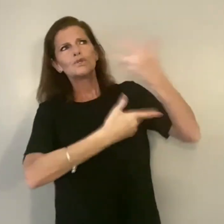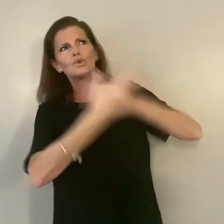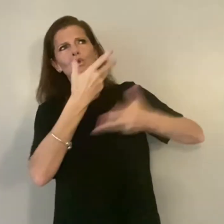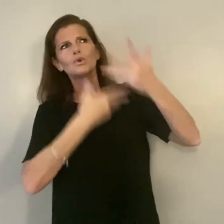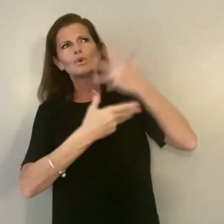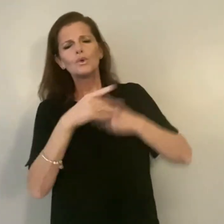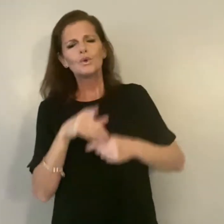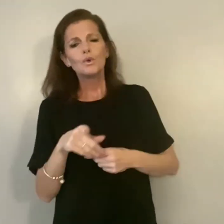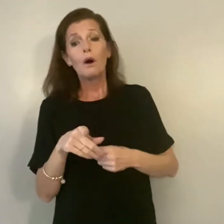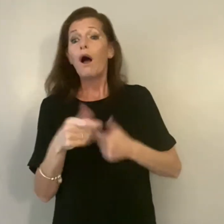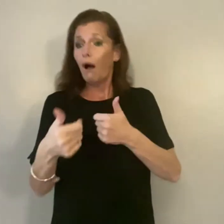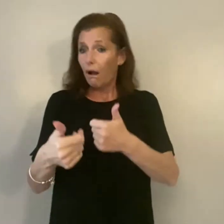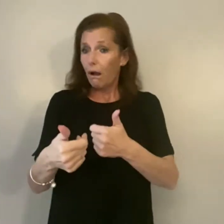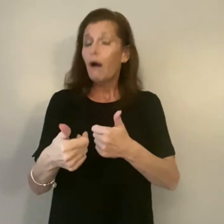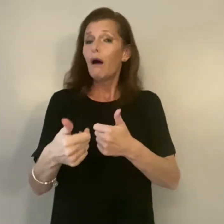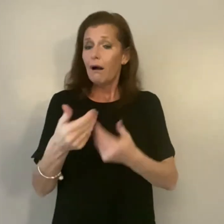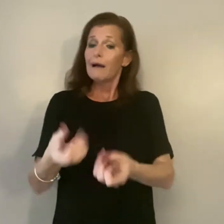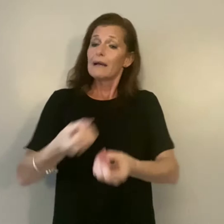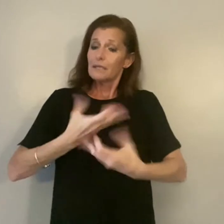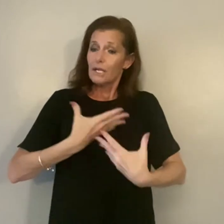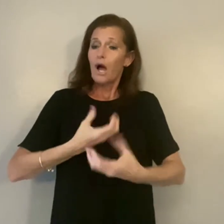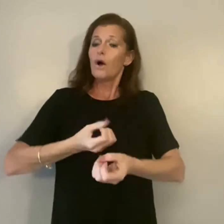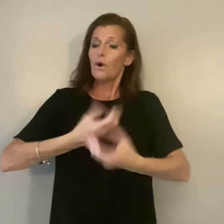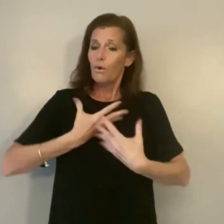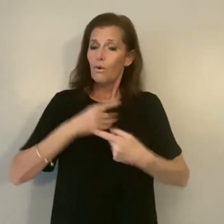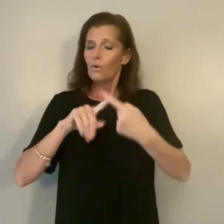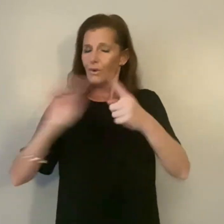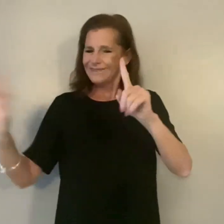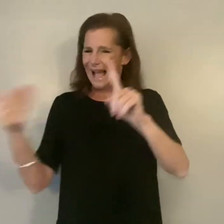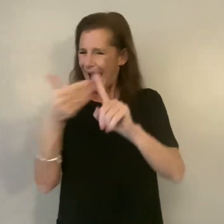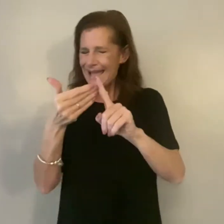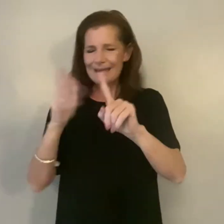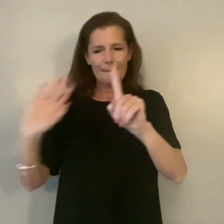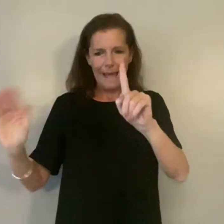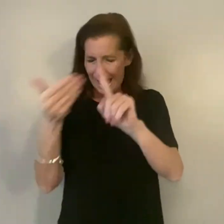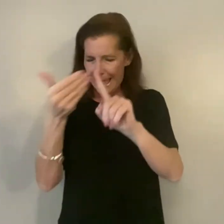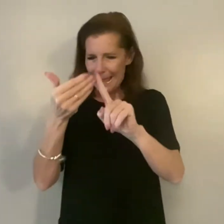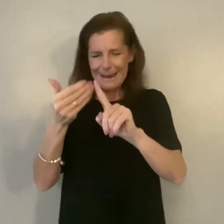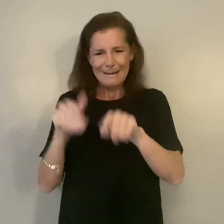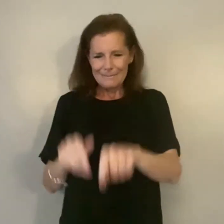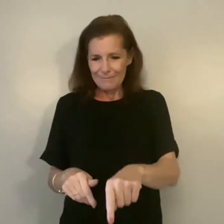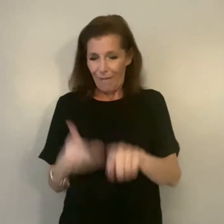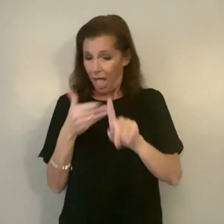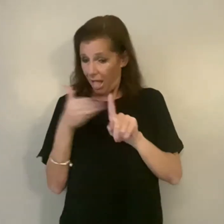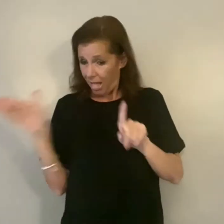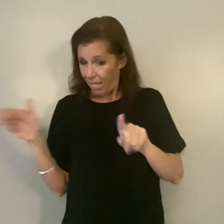to be the ones that say keep on, bringing the executive back to here's your mission, here's your purpose.